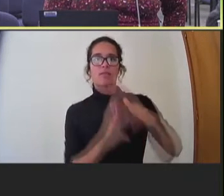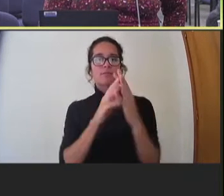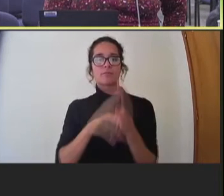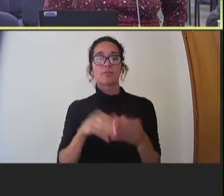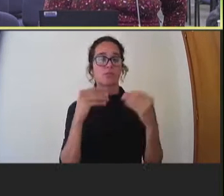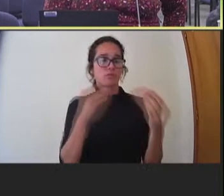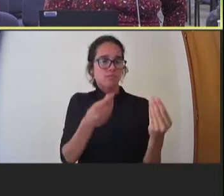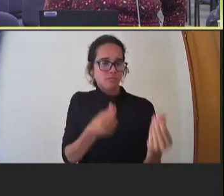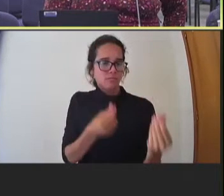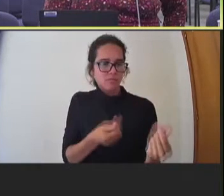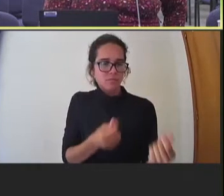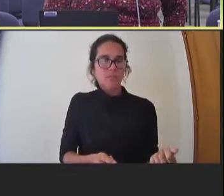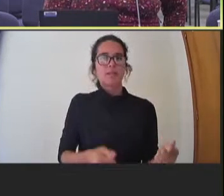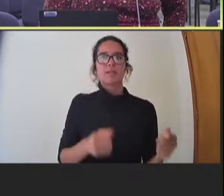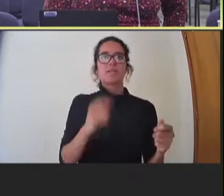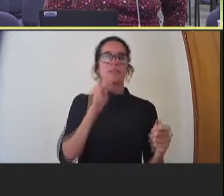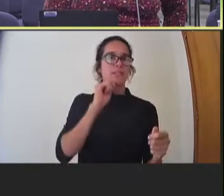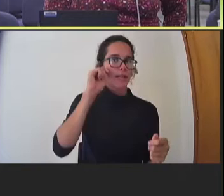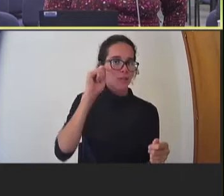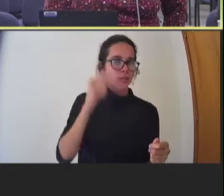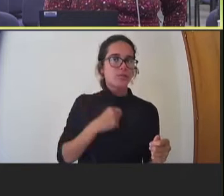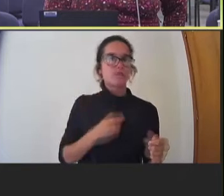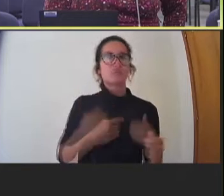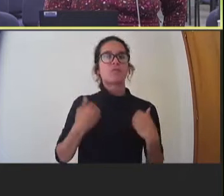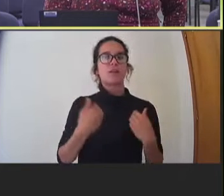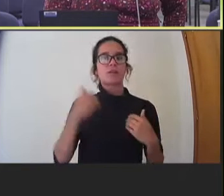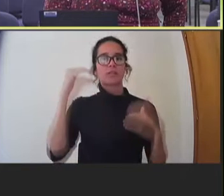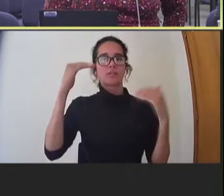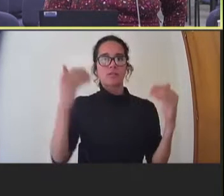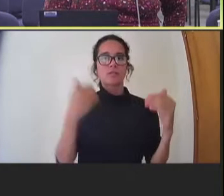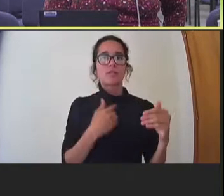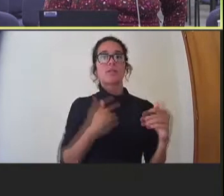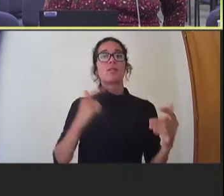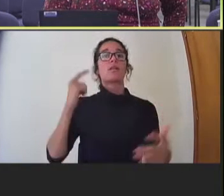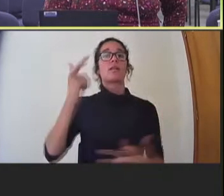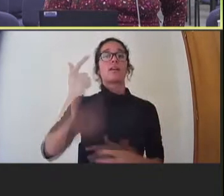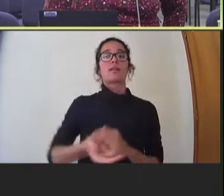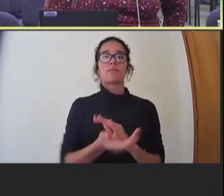physician general, and later as Pennsylvania secretary for Health where she addressed COVID-19,